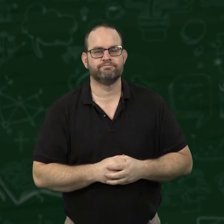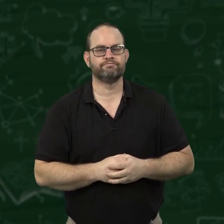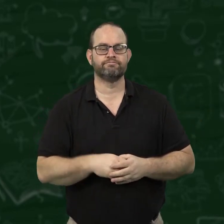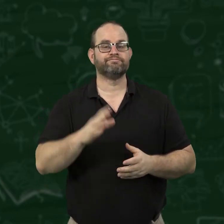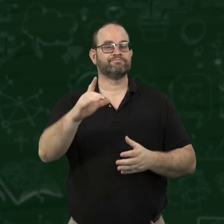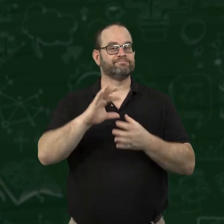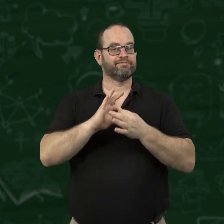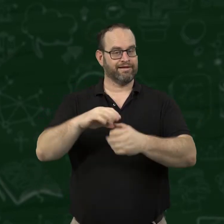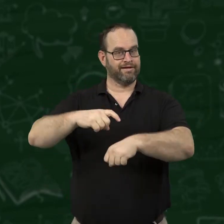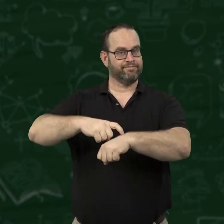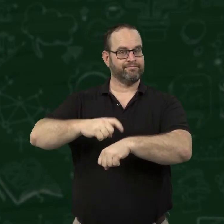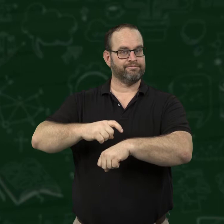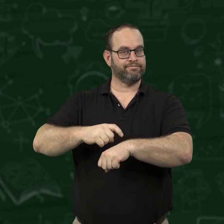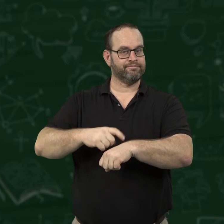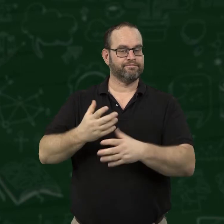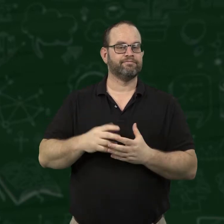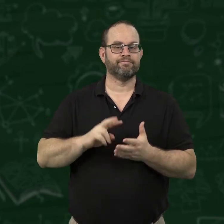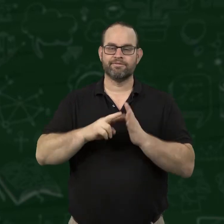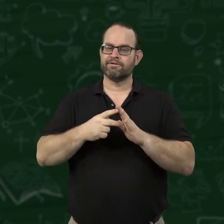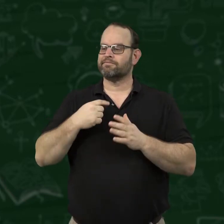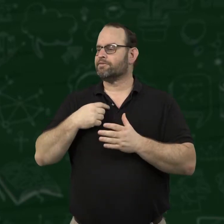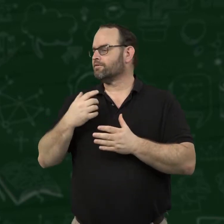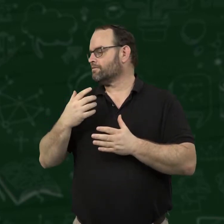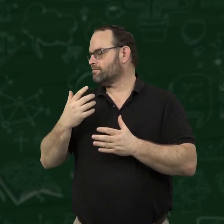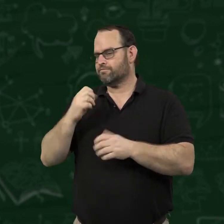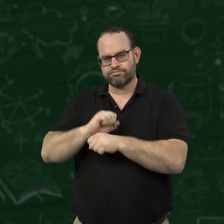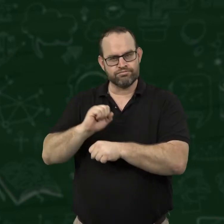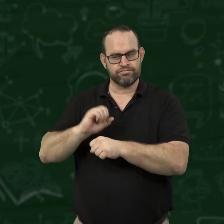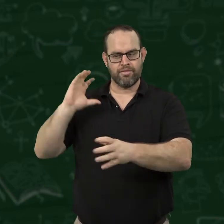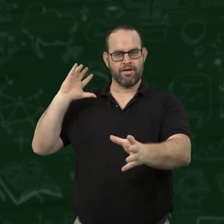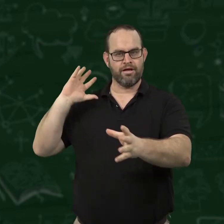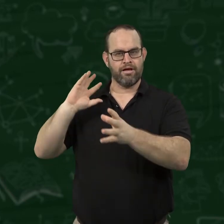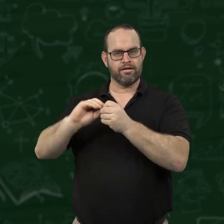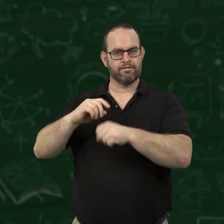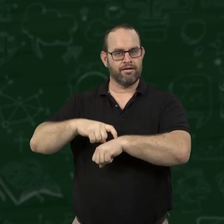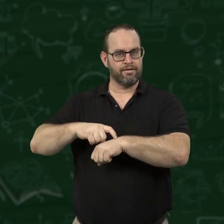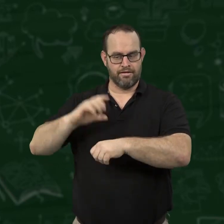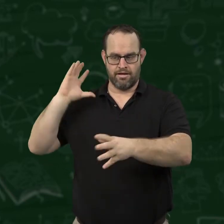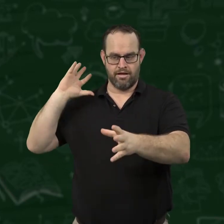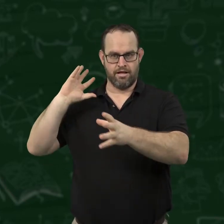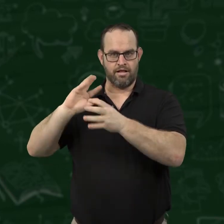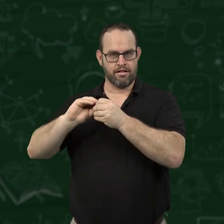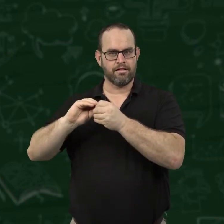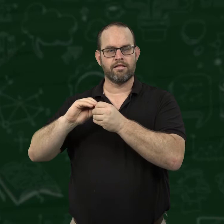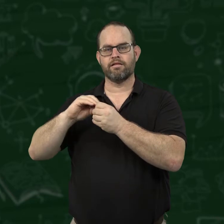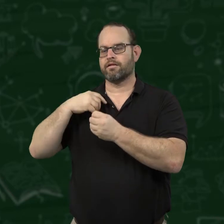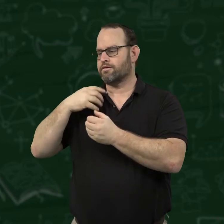How does addition relate to time? If you are working, you can accumulate time at work.